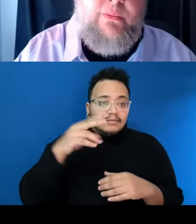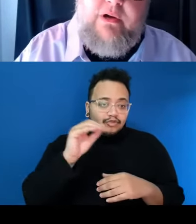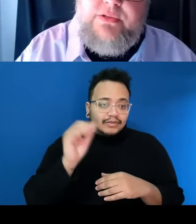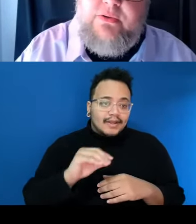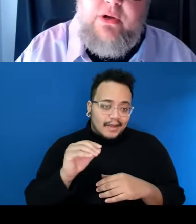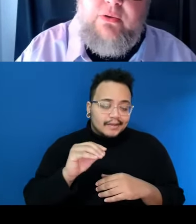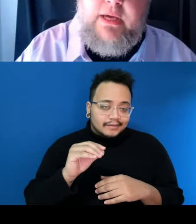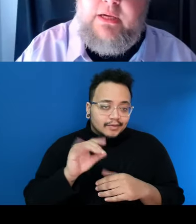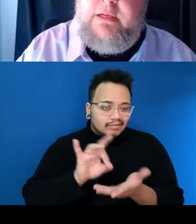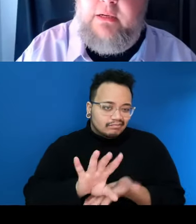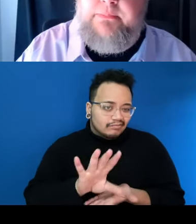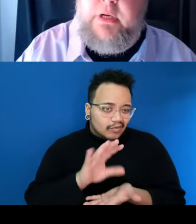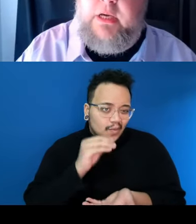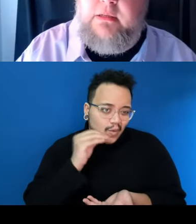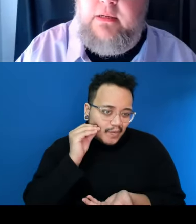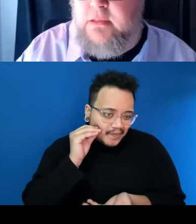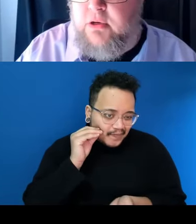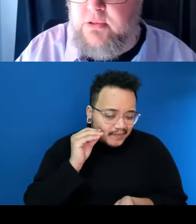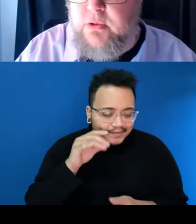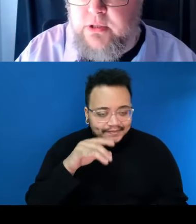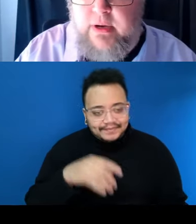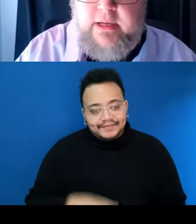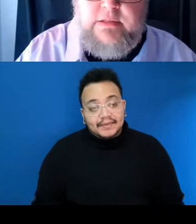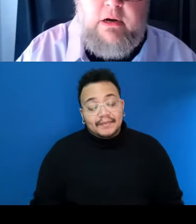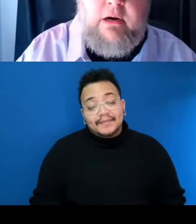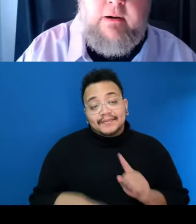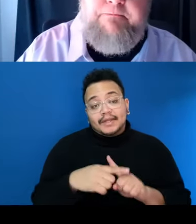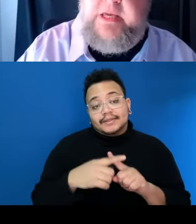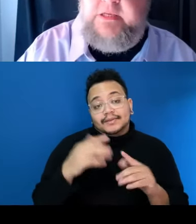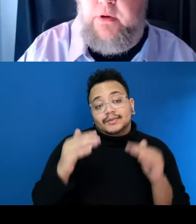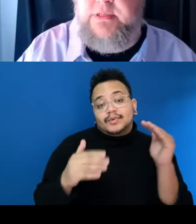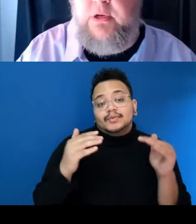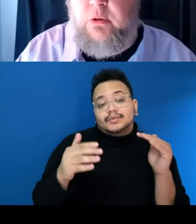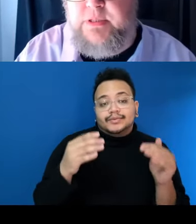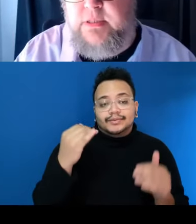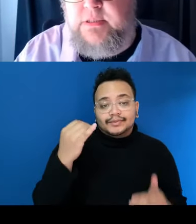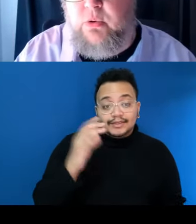And we also know that adults who are trans, are experiencing homelessness